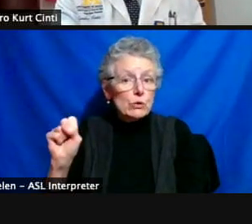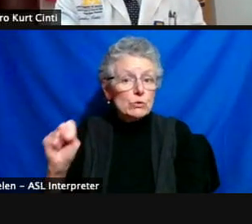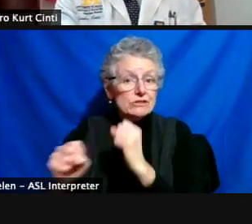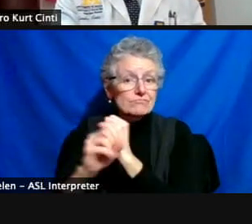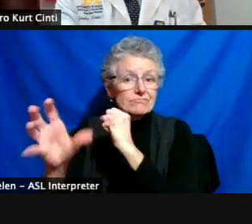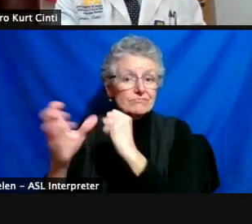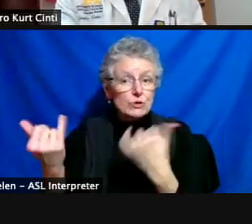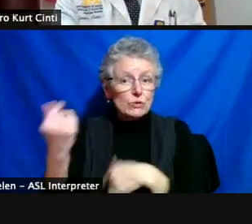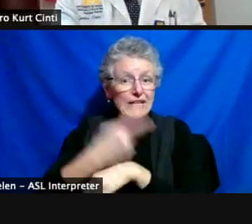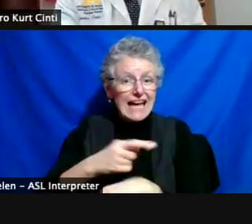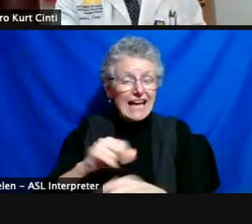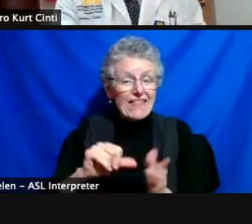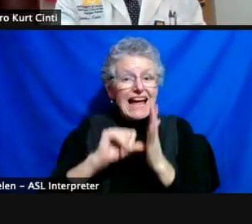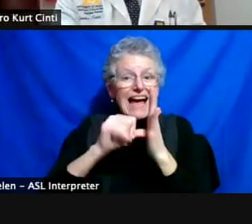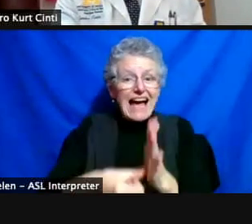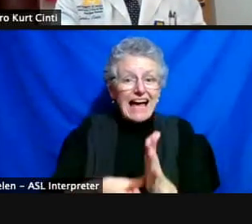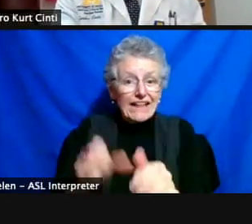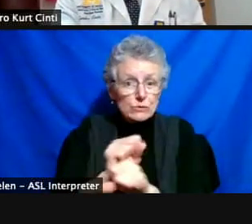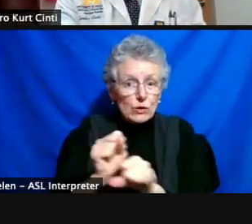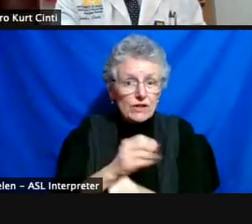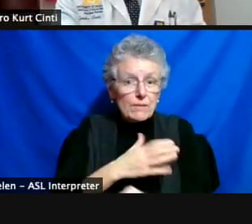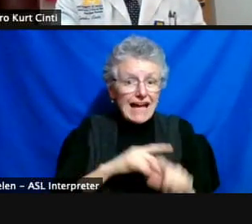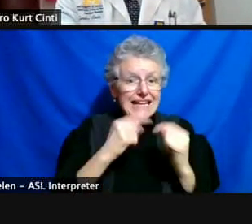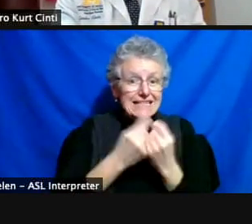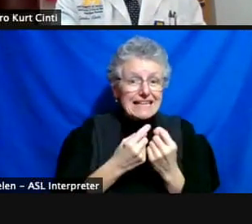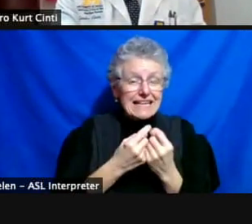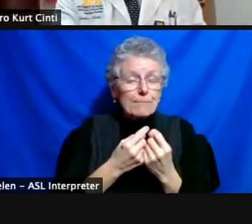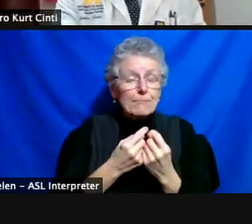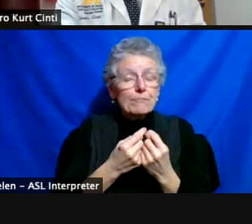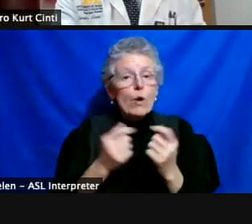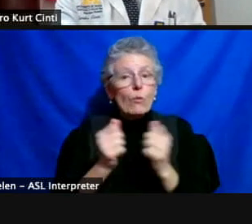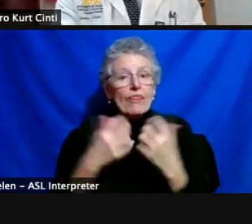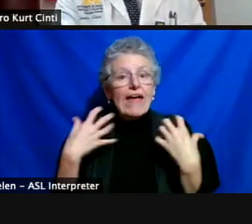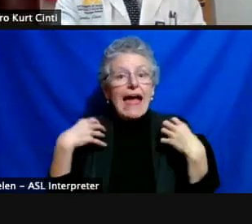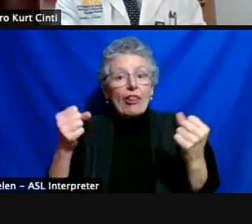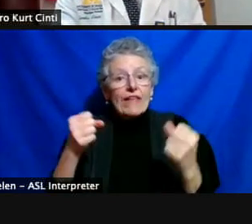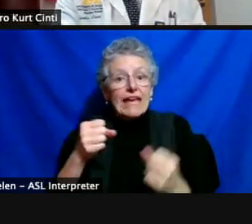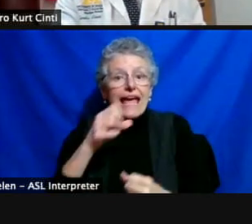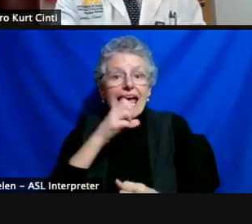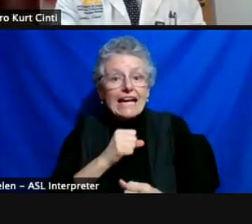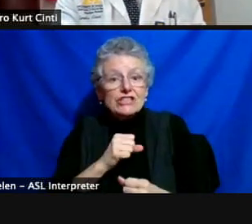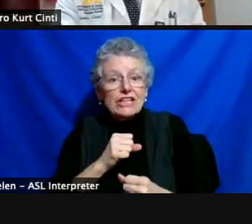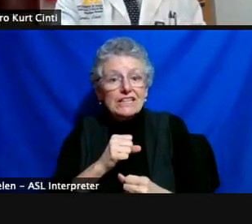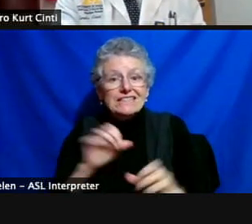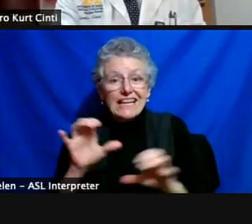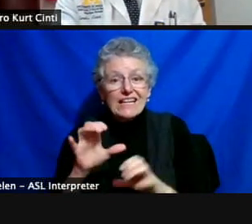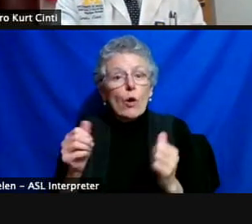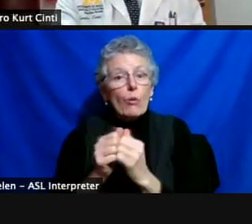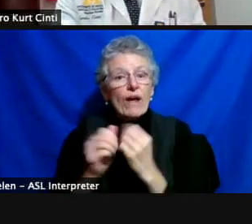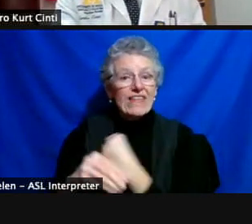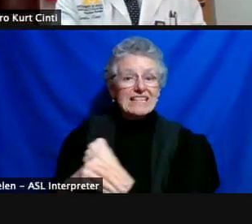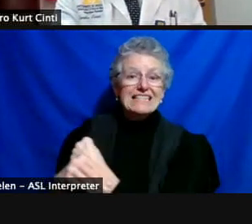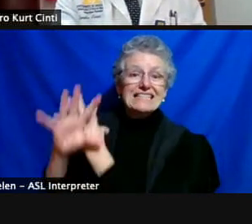that my team with the national poll on healthy aging did. And we find that even with tele-health, it's only about half of older adults